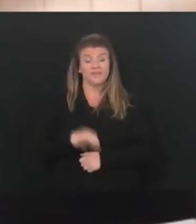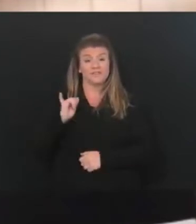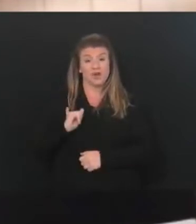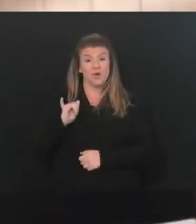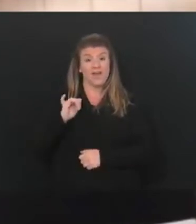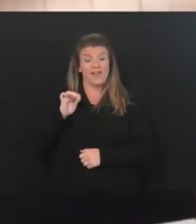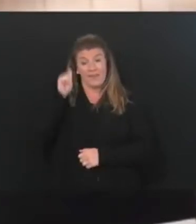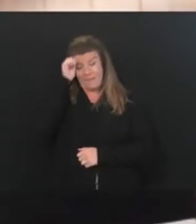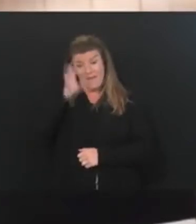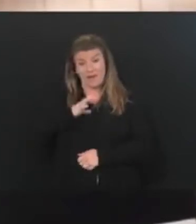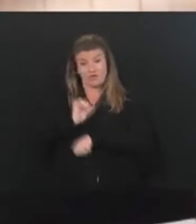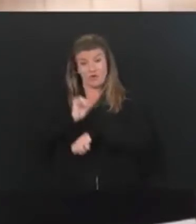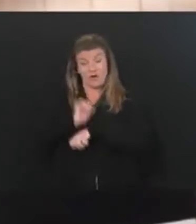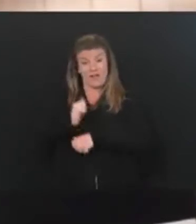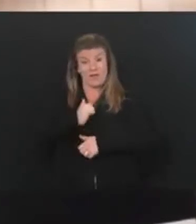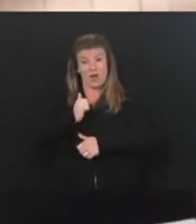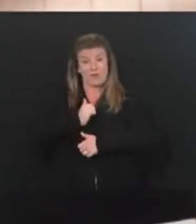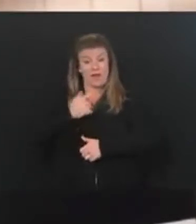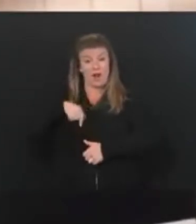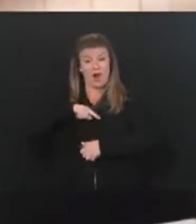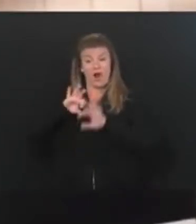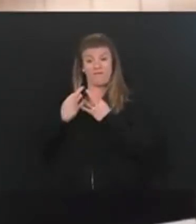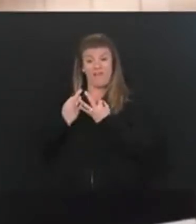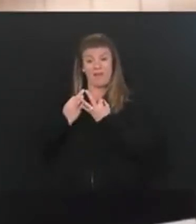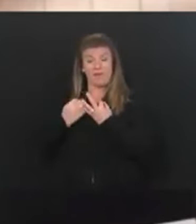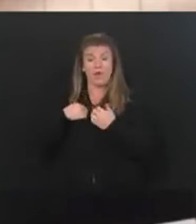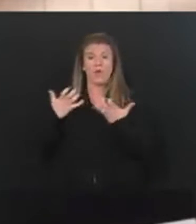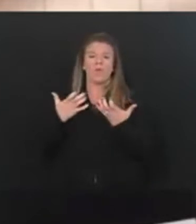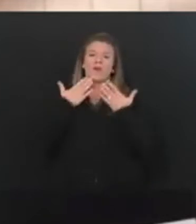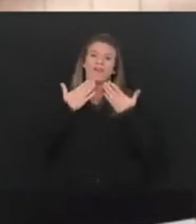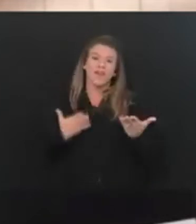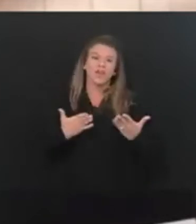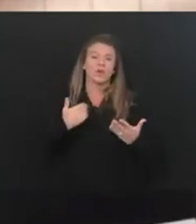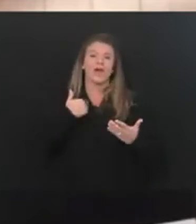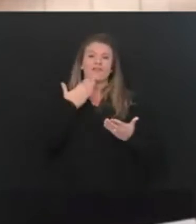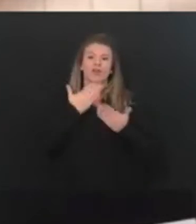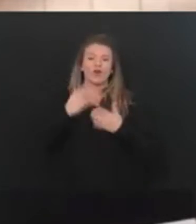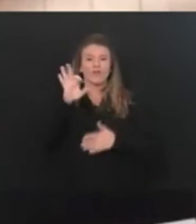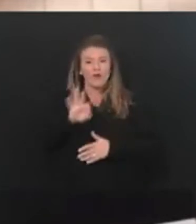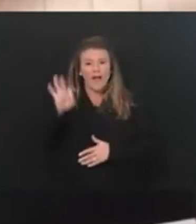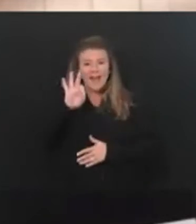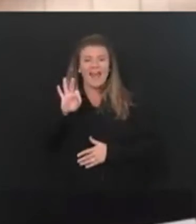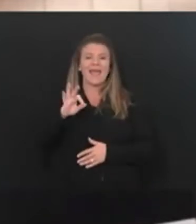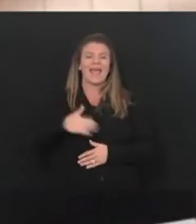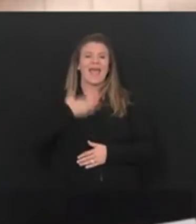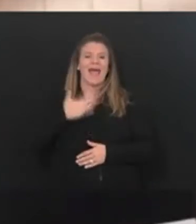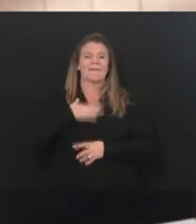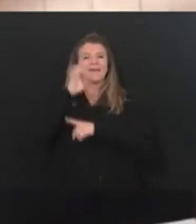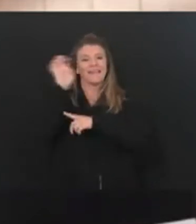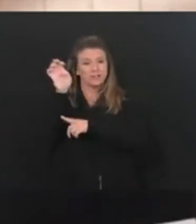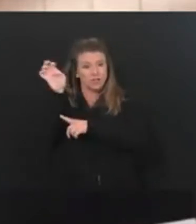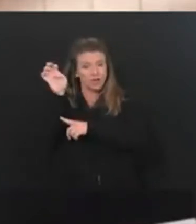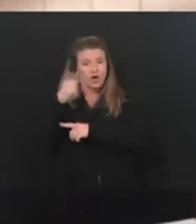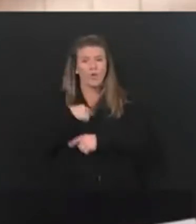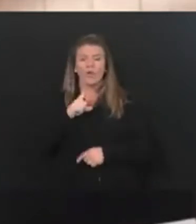VIRGINIA. AND ON BEHALF OF THE 6400 GUARDSMEN, THEIR FAMILIES, WE